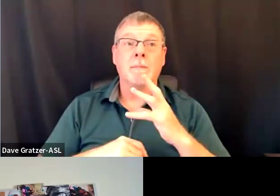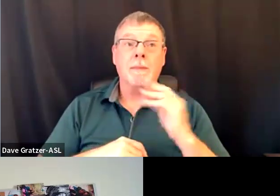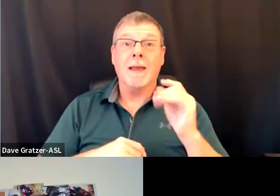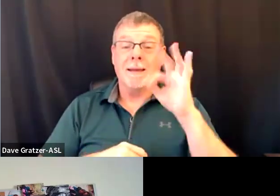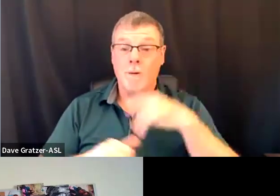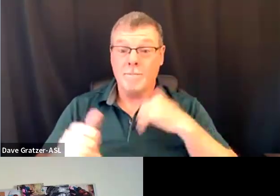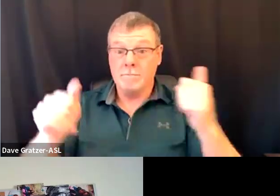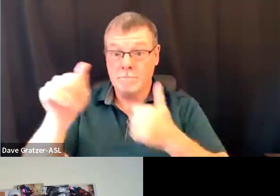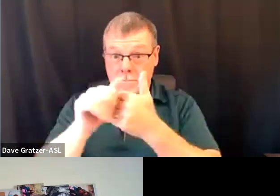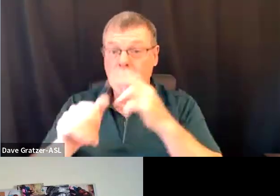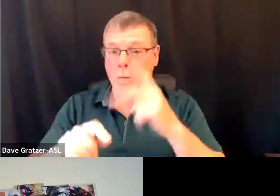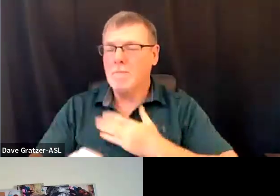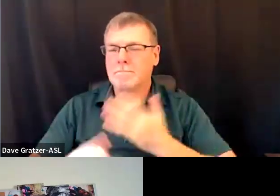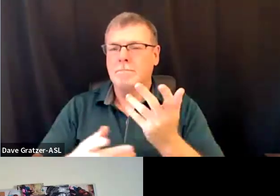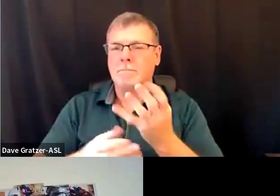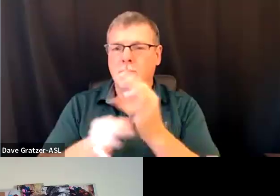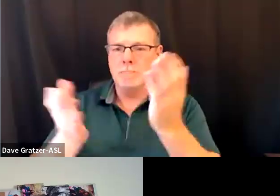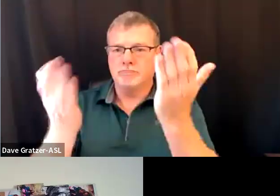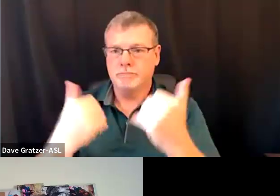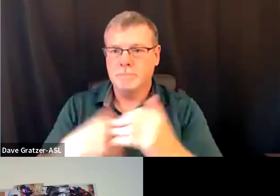feel free to add in additional ones.